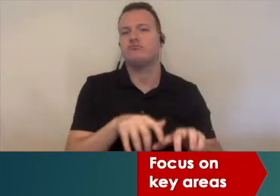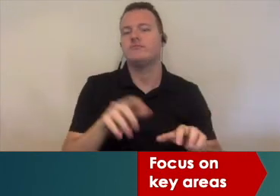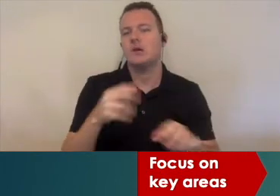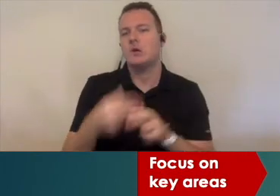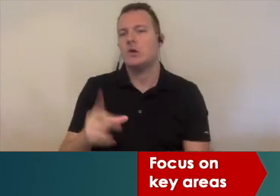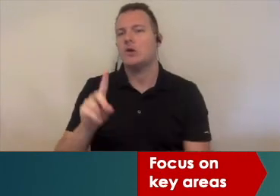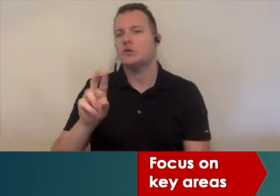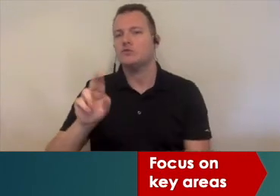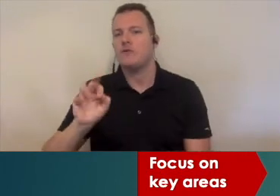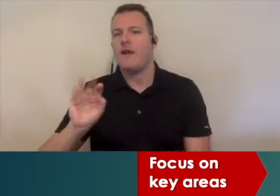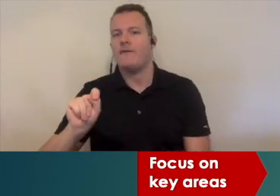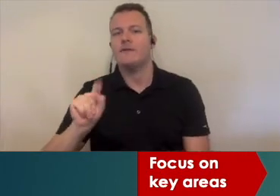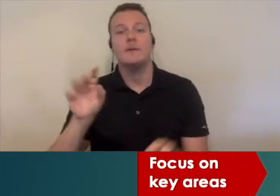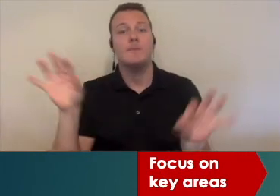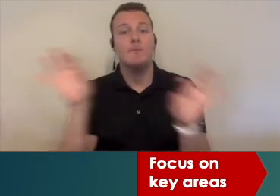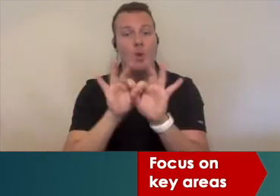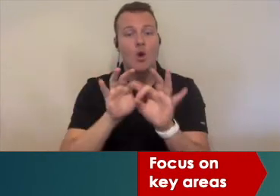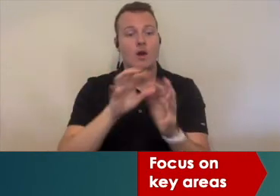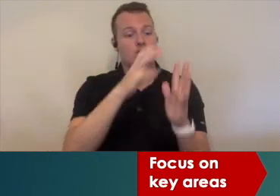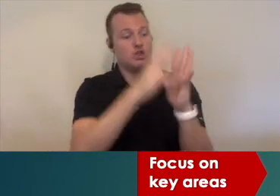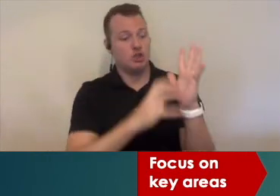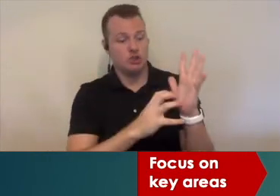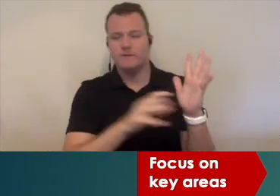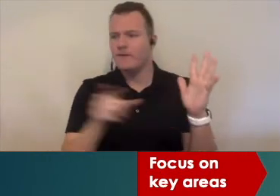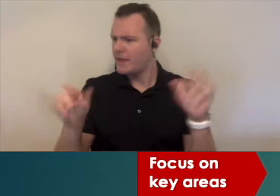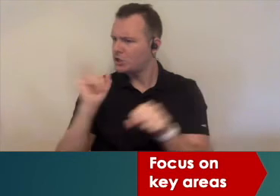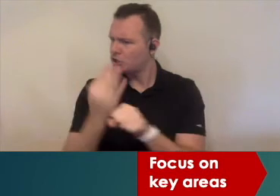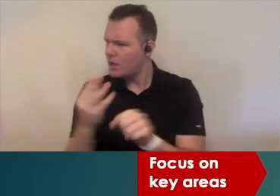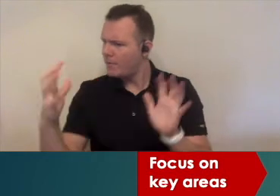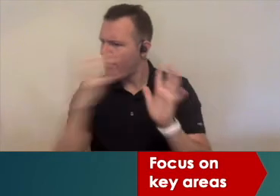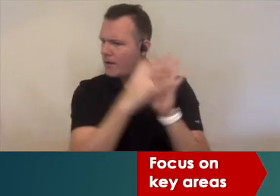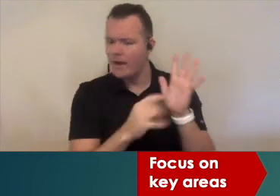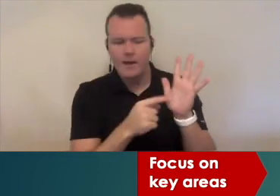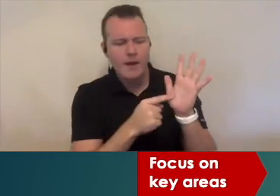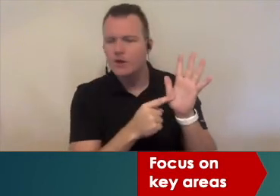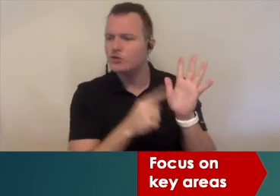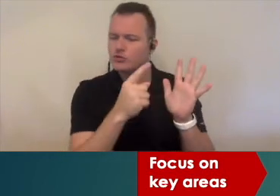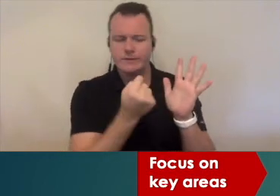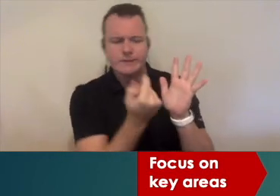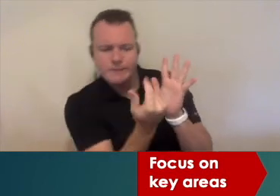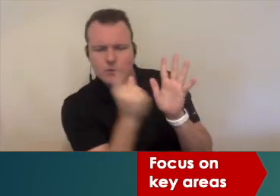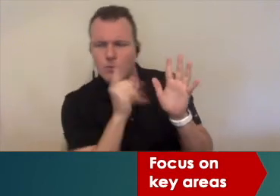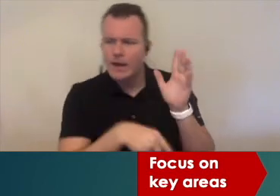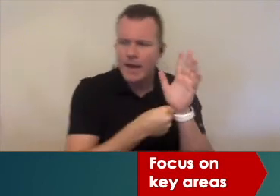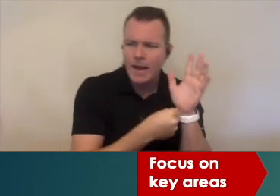resume, be sure you tailor it for the position you're applying for. One resume